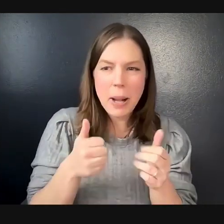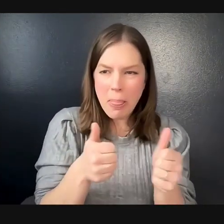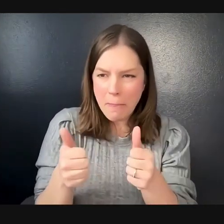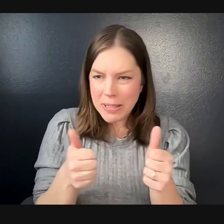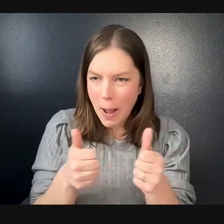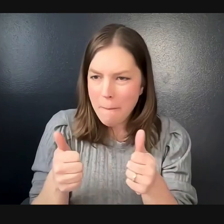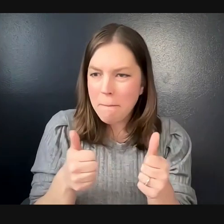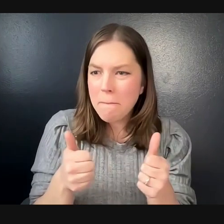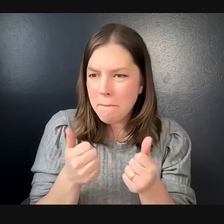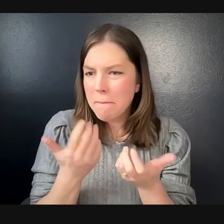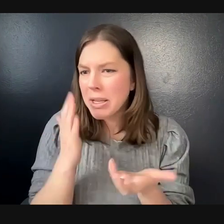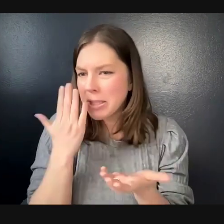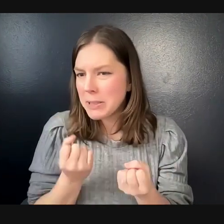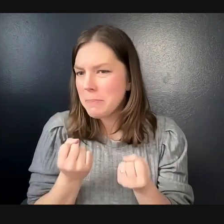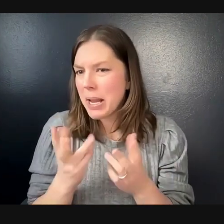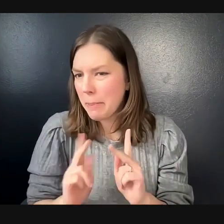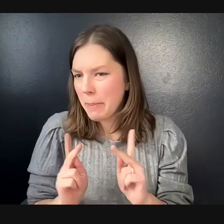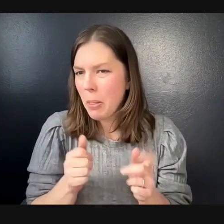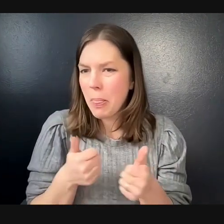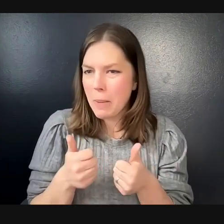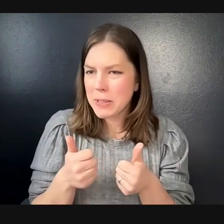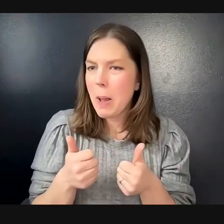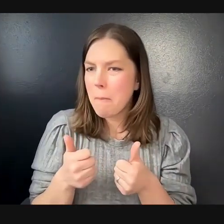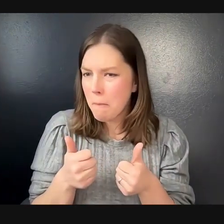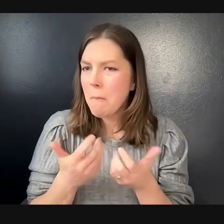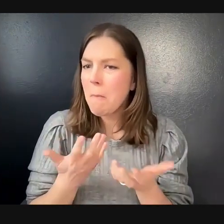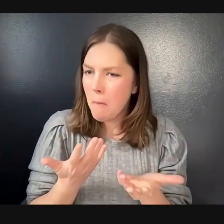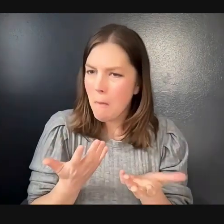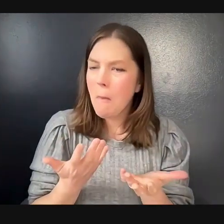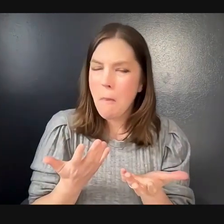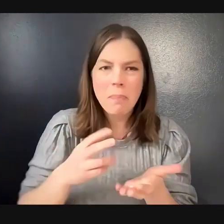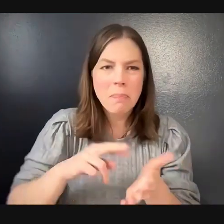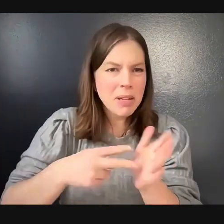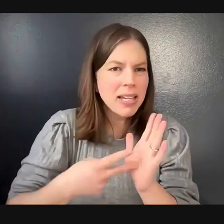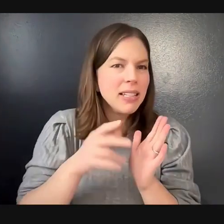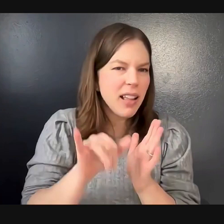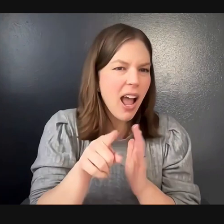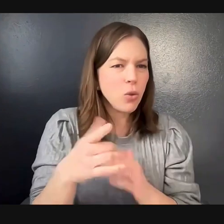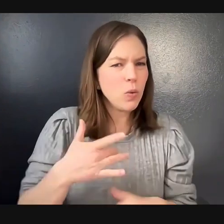I'm seeing a primarily thumbs up, that you kind of feel like it's OK.